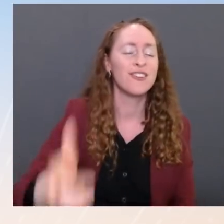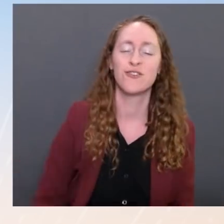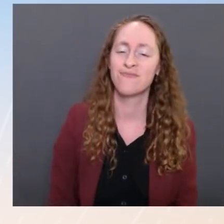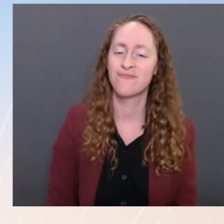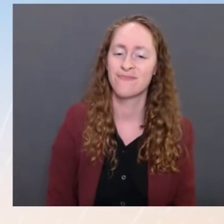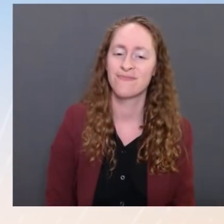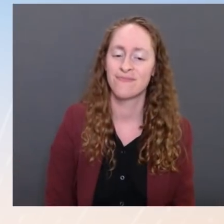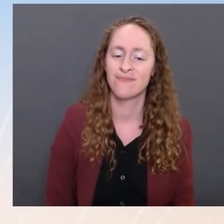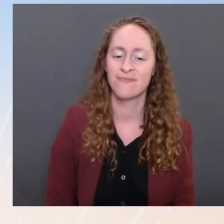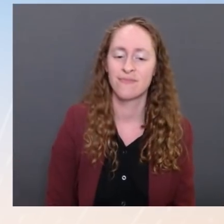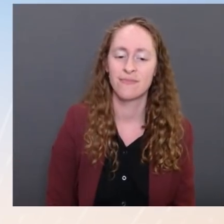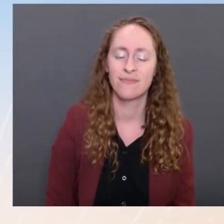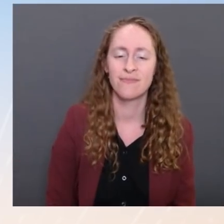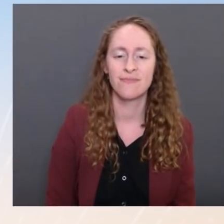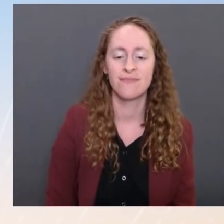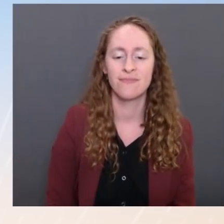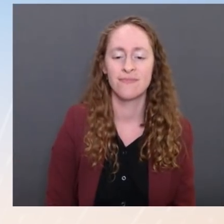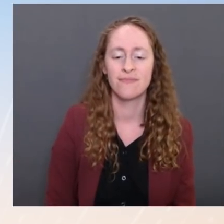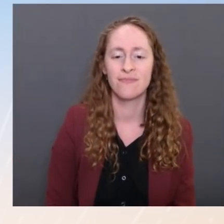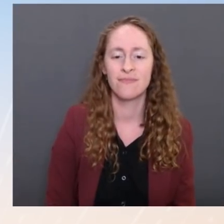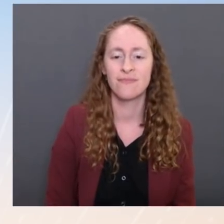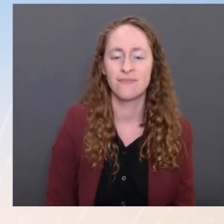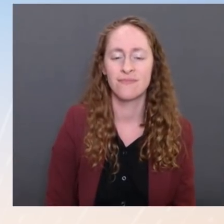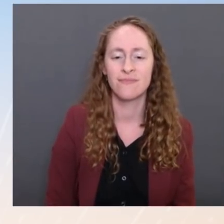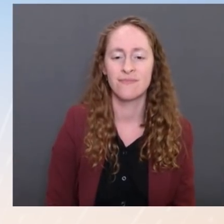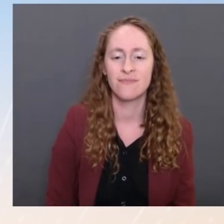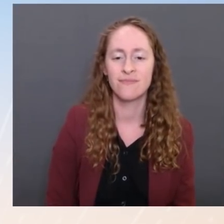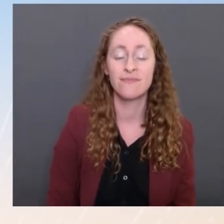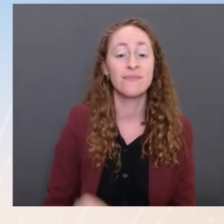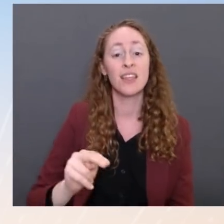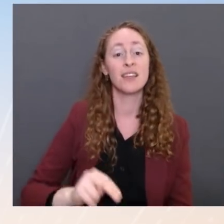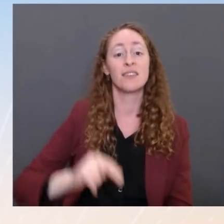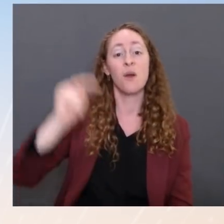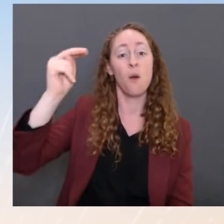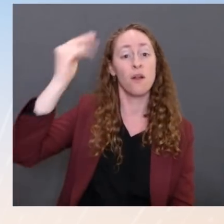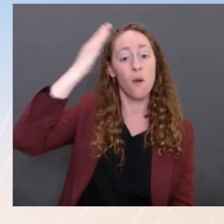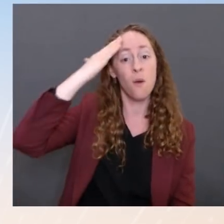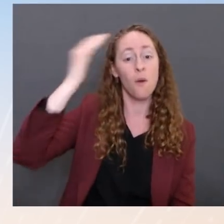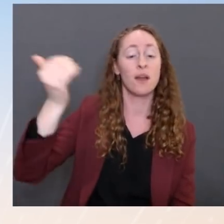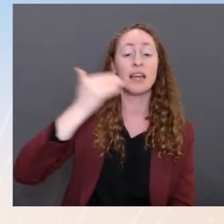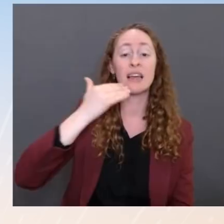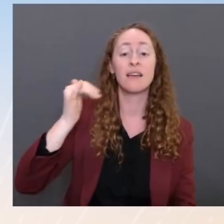Ms. Psaki: Just one case? The Press: Yeah. >> Ms. Psaki: Remarkable. The Press: The country -- the country has previously rejected